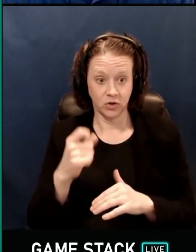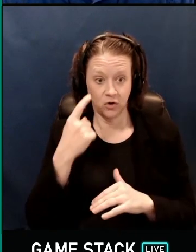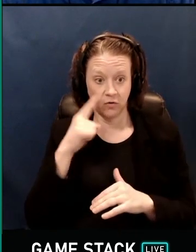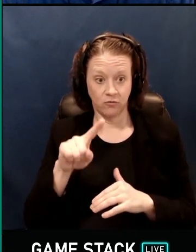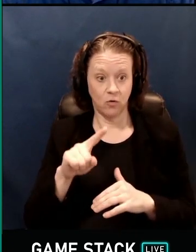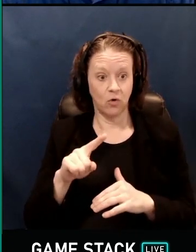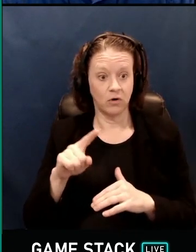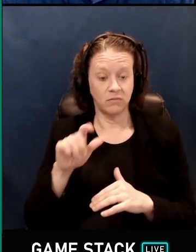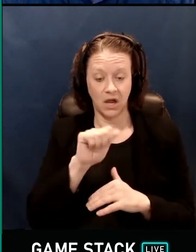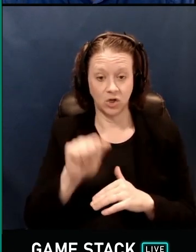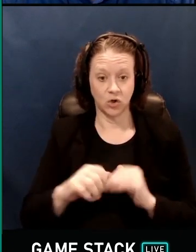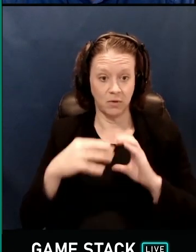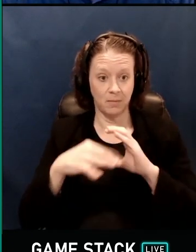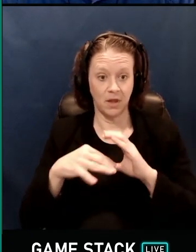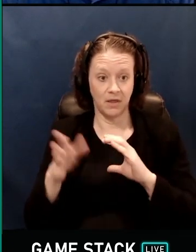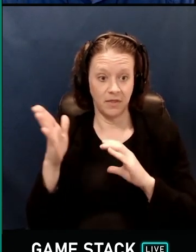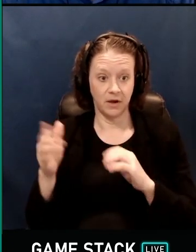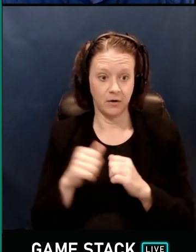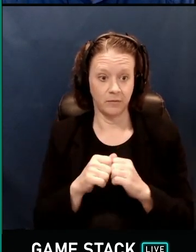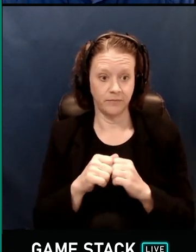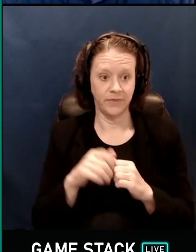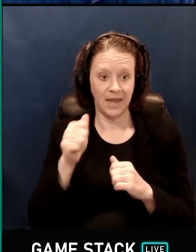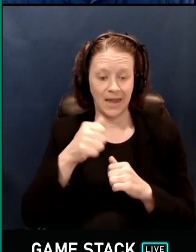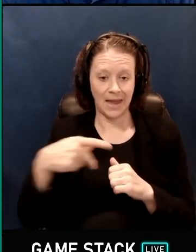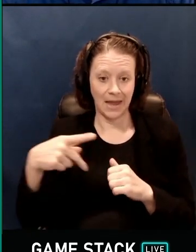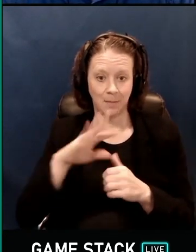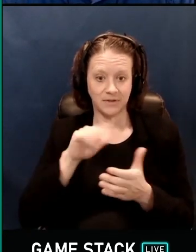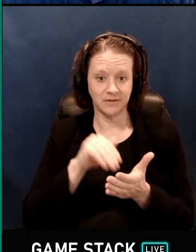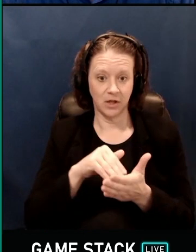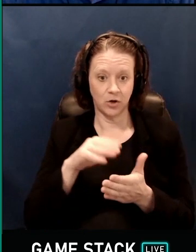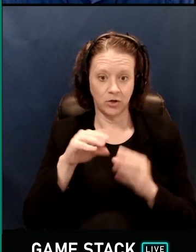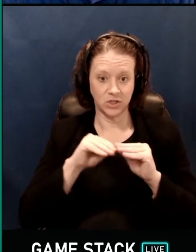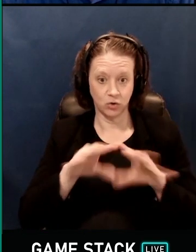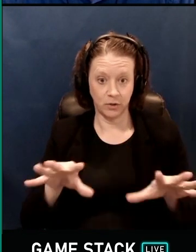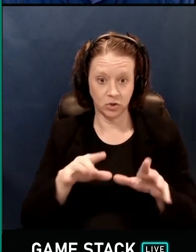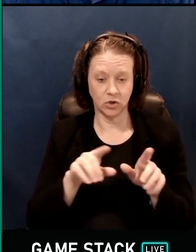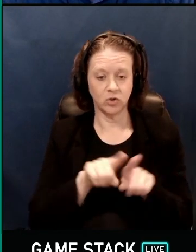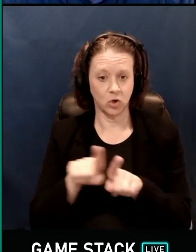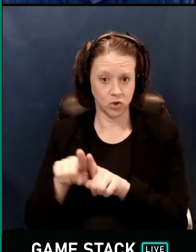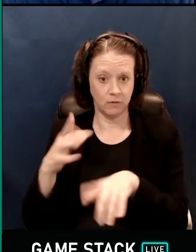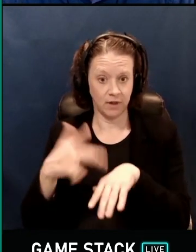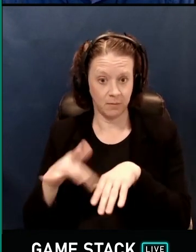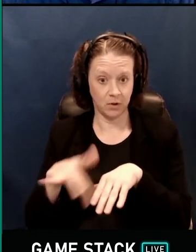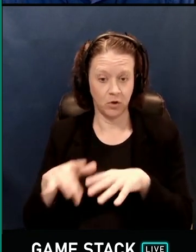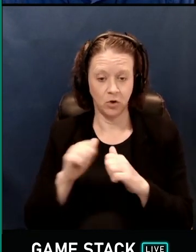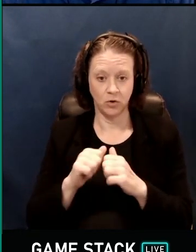App Center Distribution is also available. You can download application images.